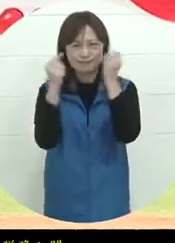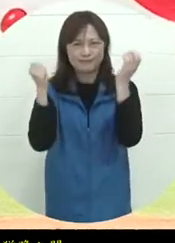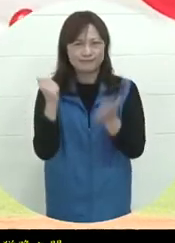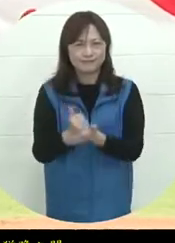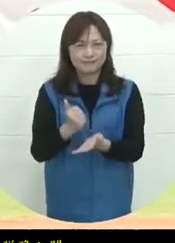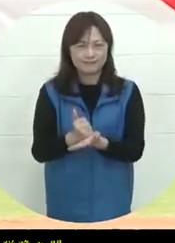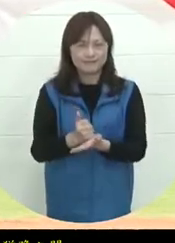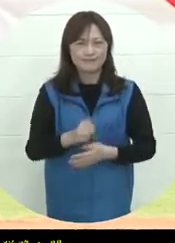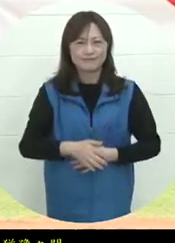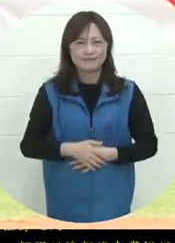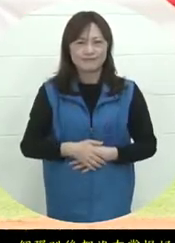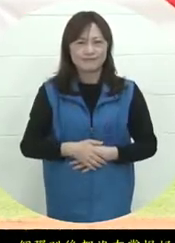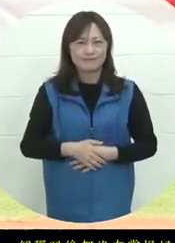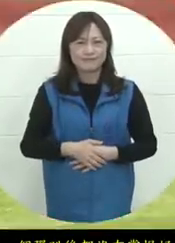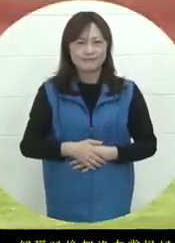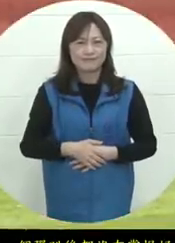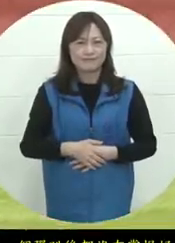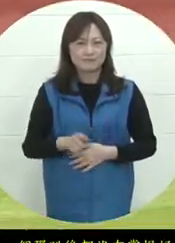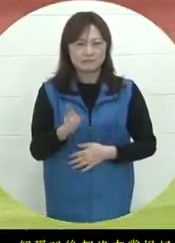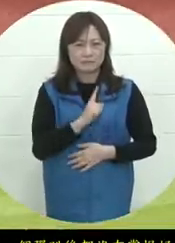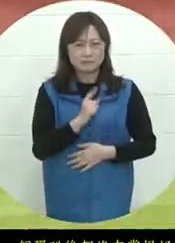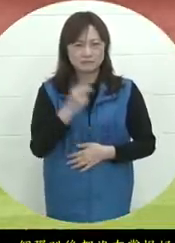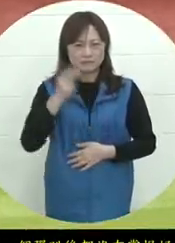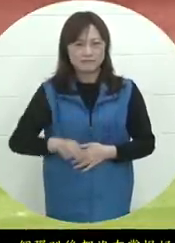He had 2 RBIs and continued to attack third base with two outs.